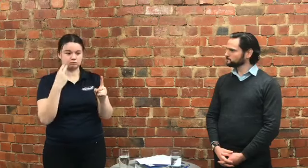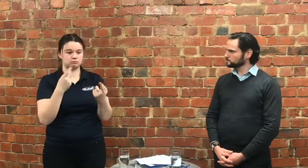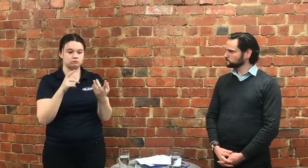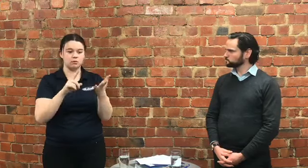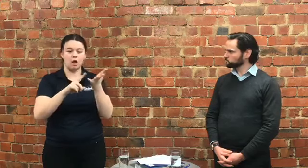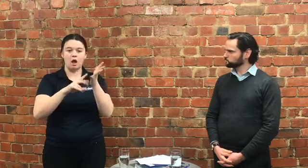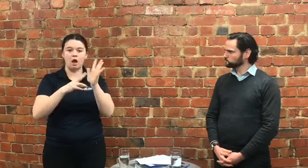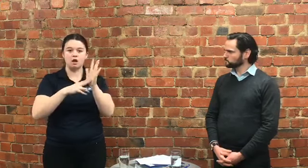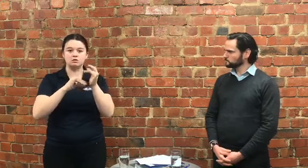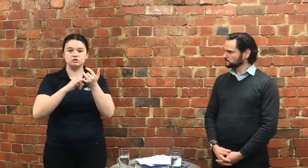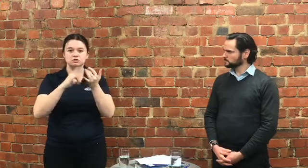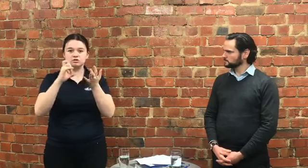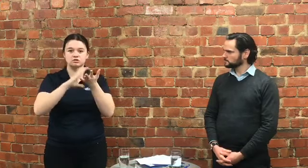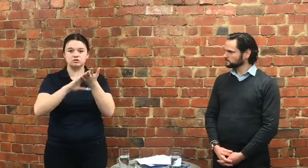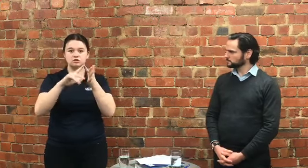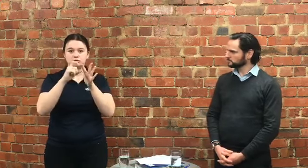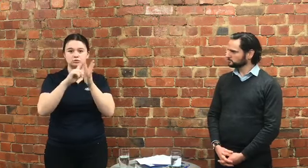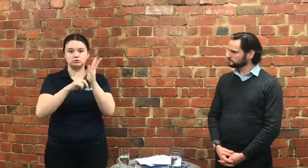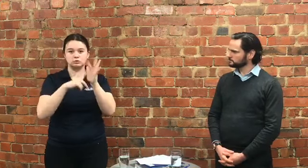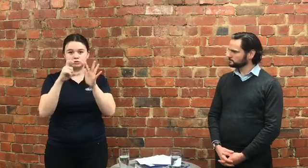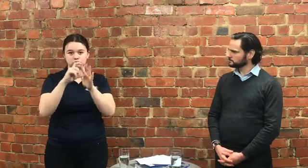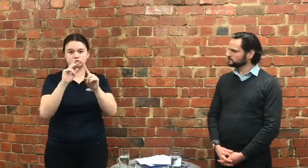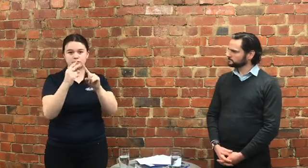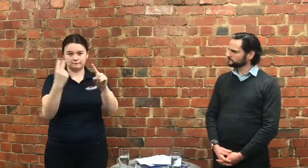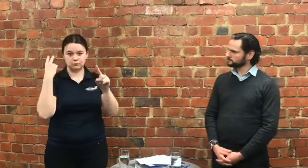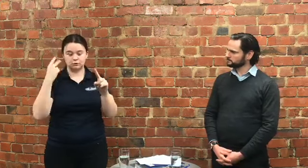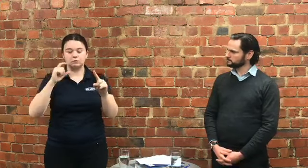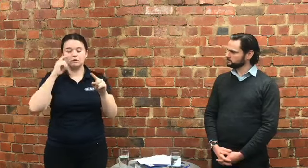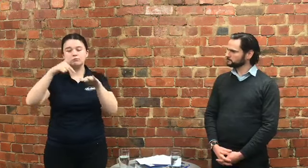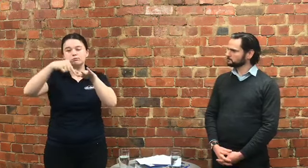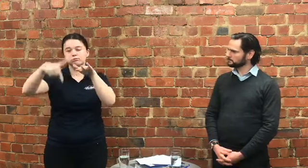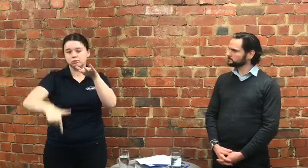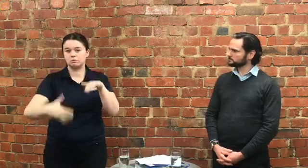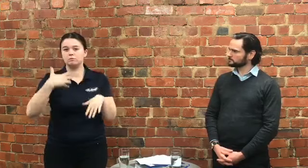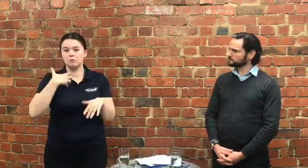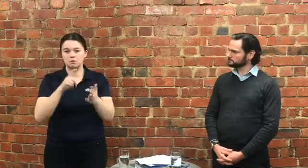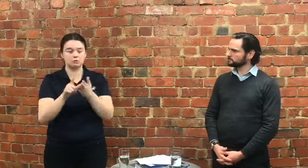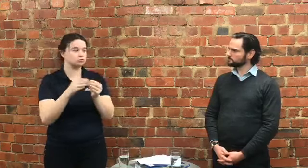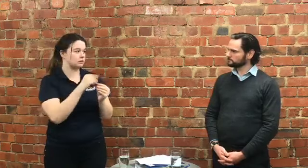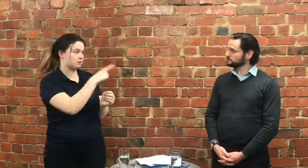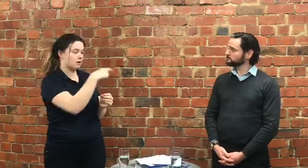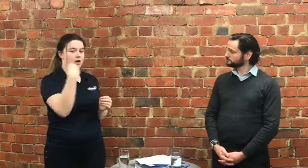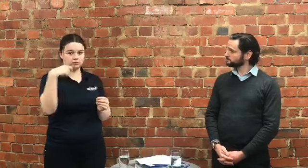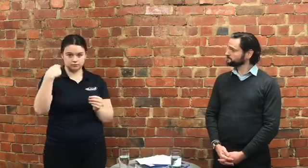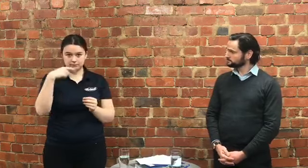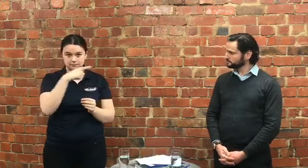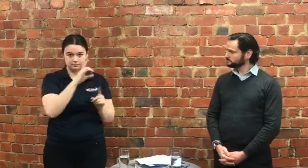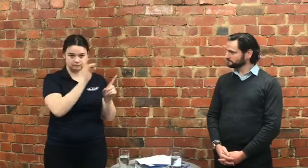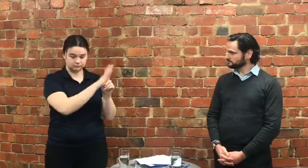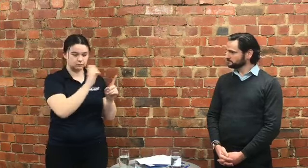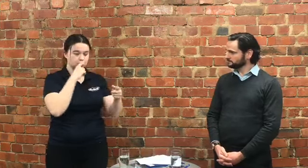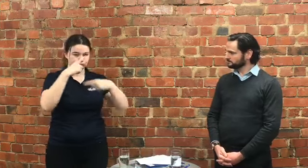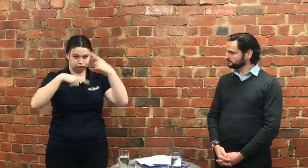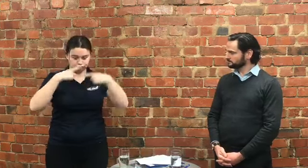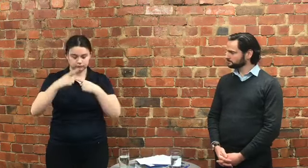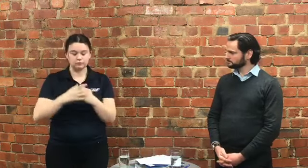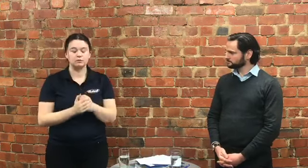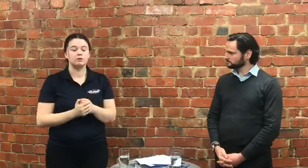and you need a hearing dog. You can have what's called an unscheduled review. I'll talk about that a little later with Adam.